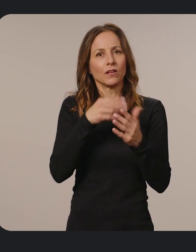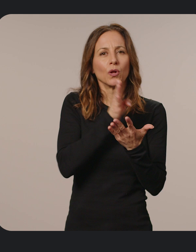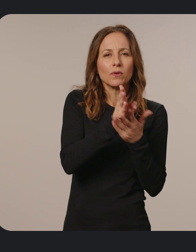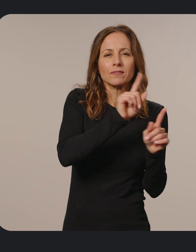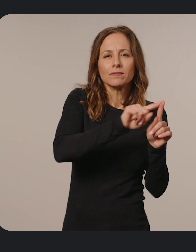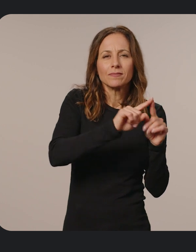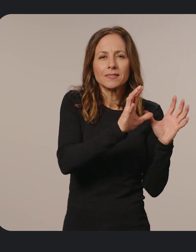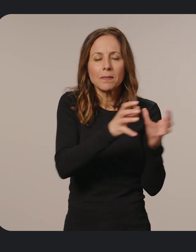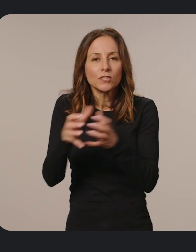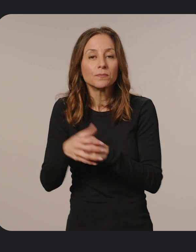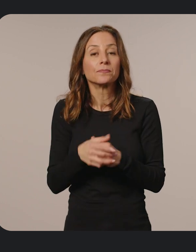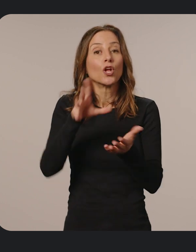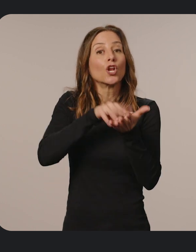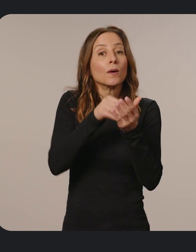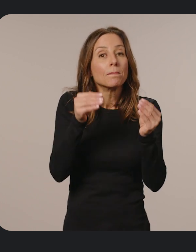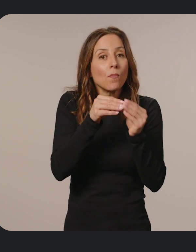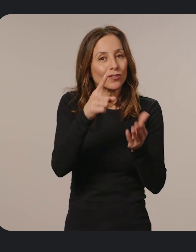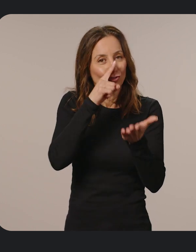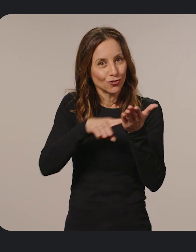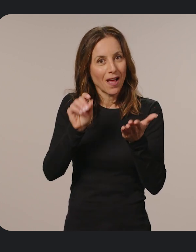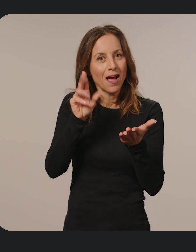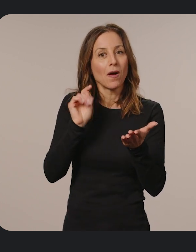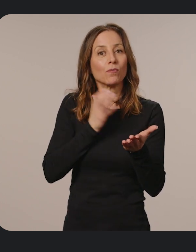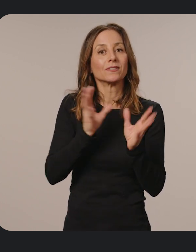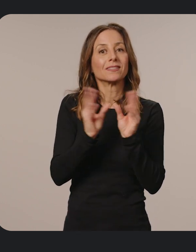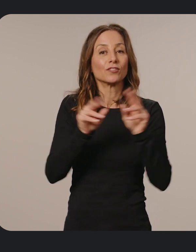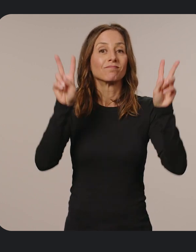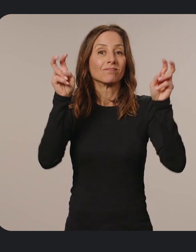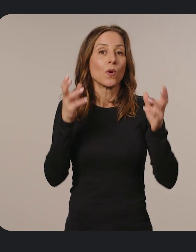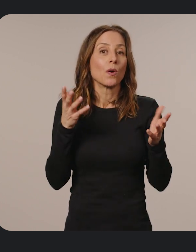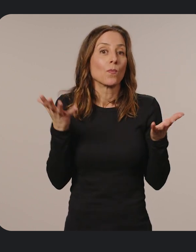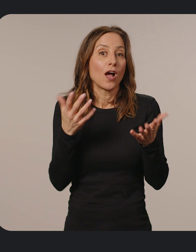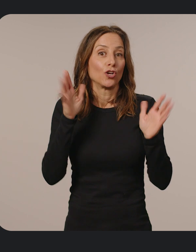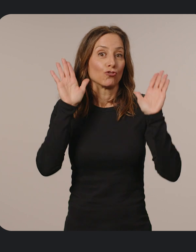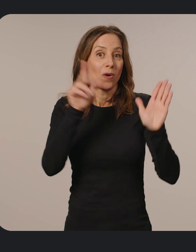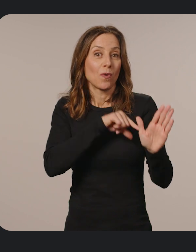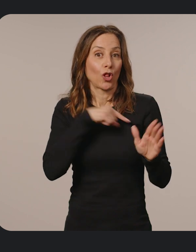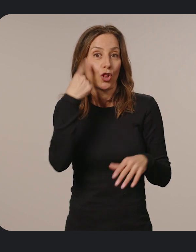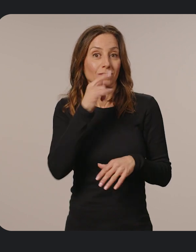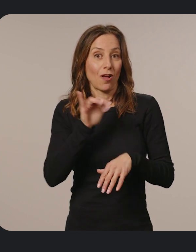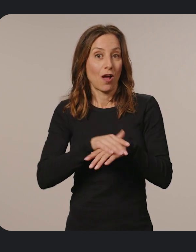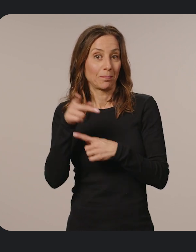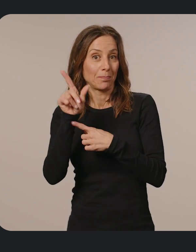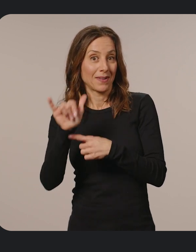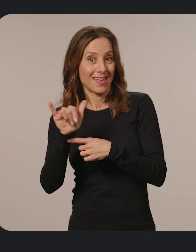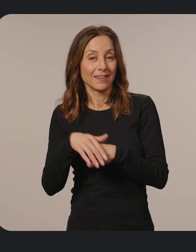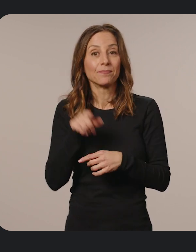across a number of dimensions. To learn more, check out our session, What Great Quality Looks Like On Play, where we'll walk